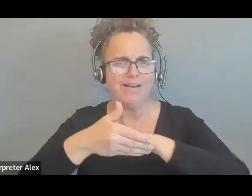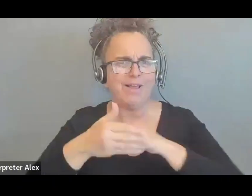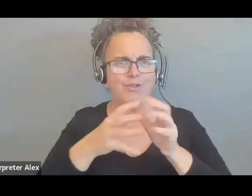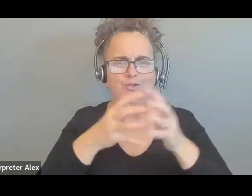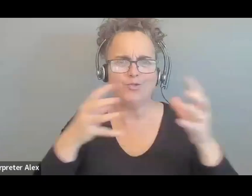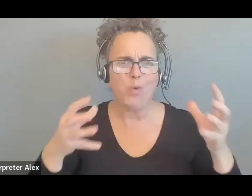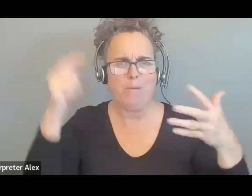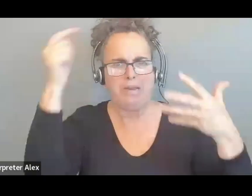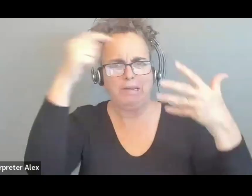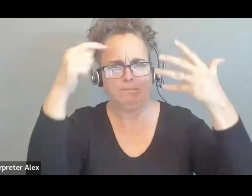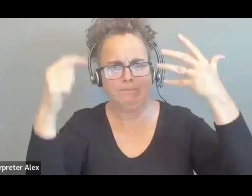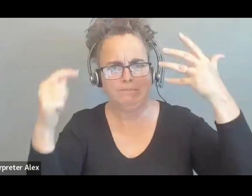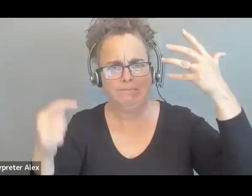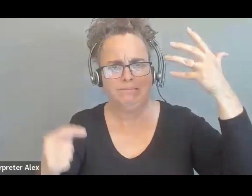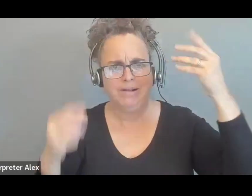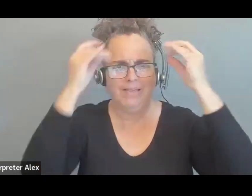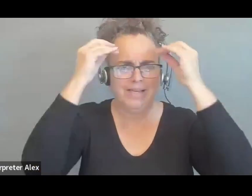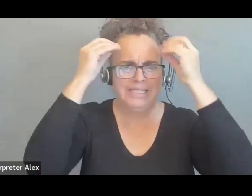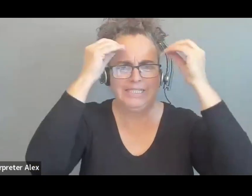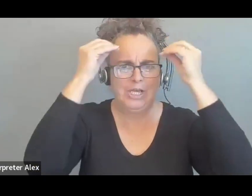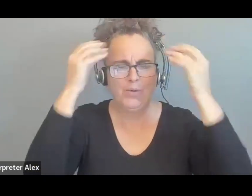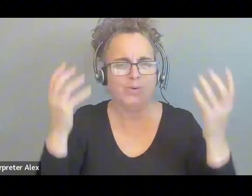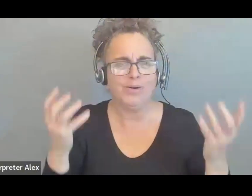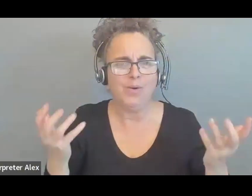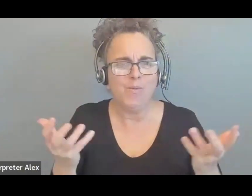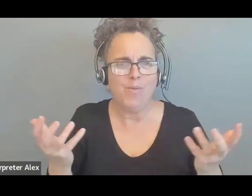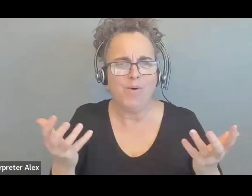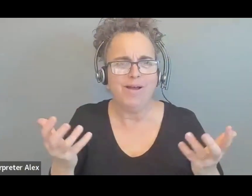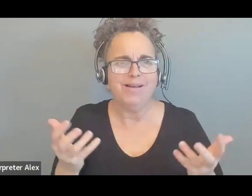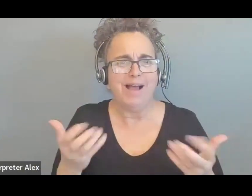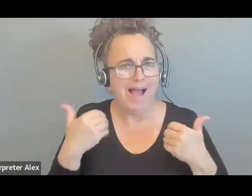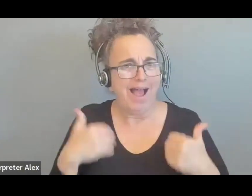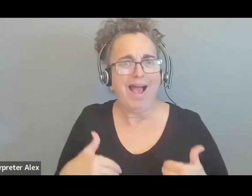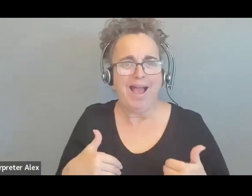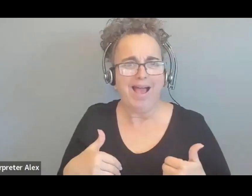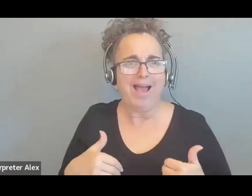I mean, really. Oh God. As an entrepreneur, a lot is